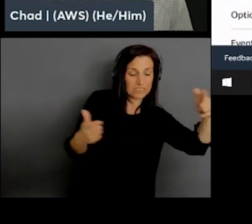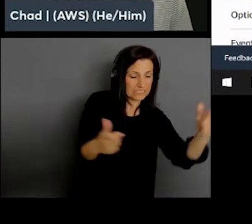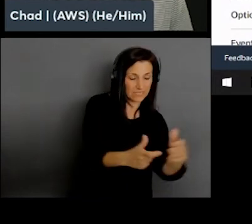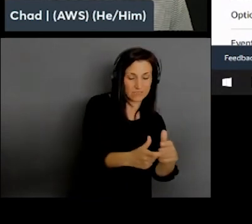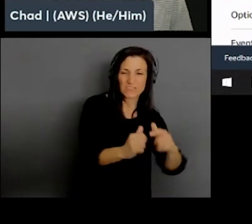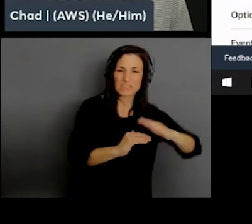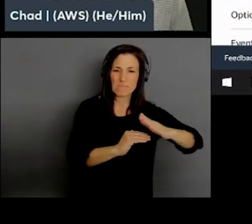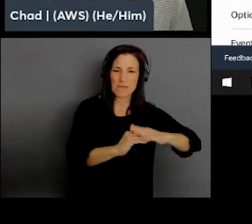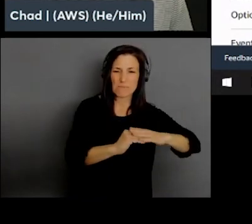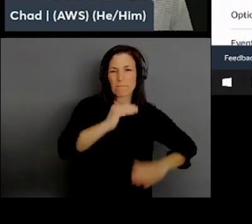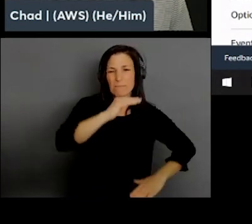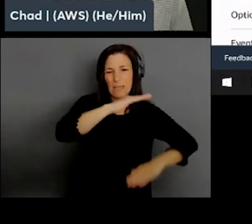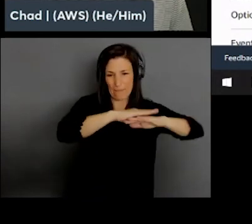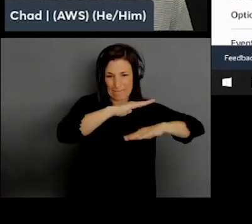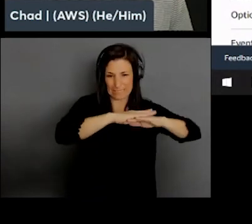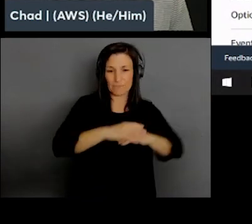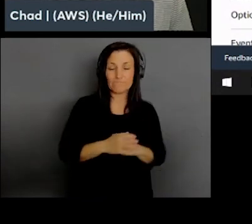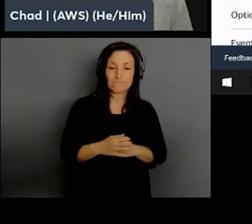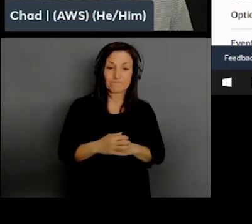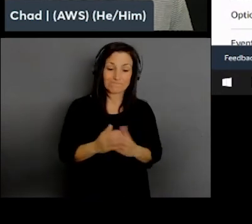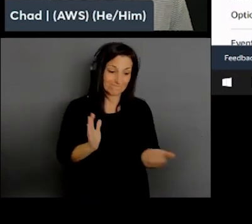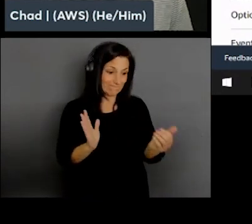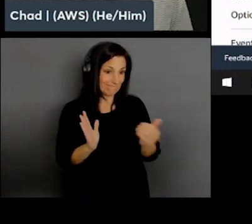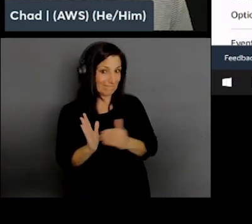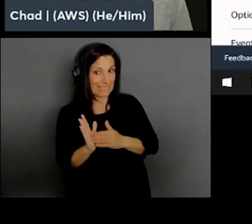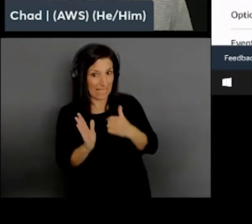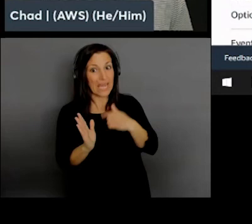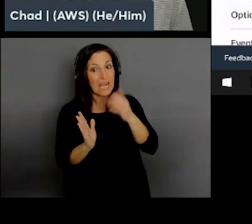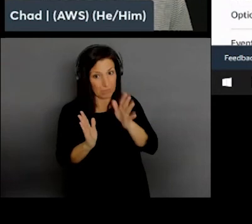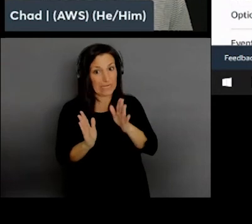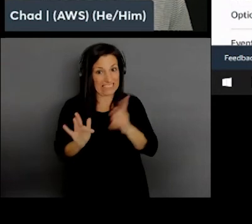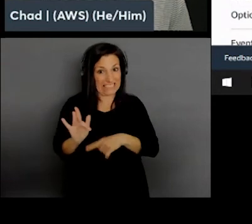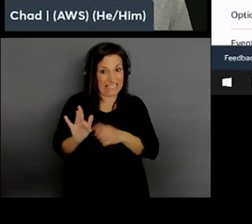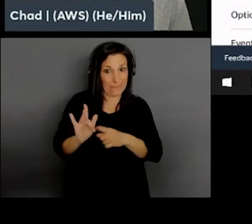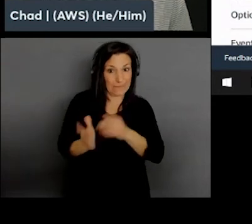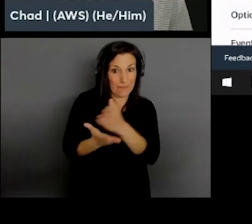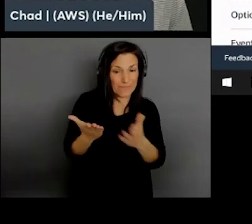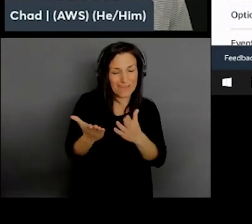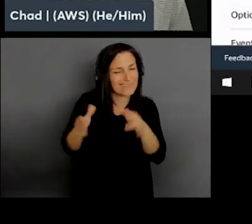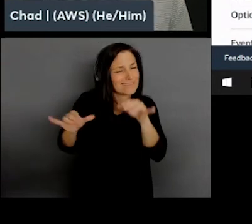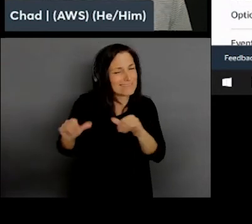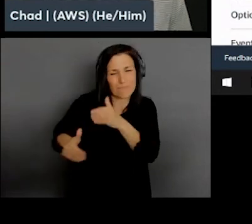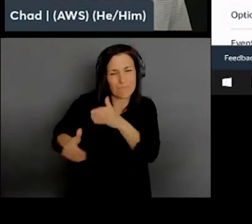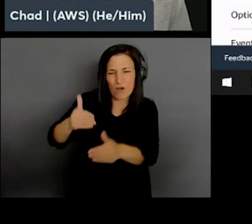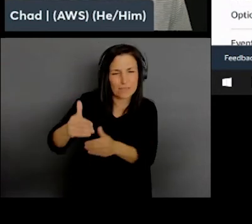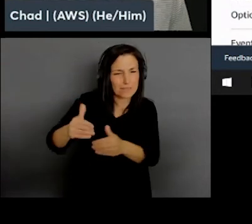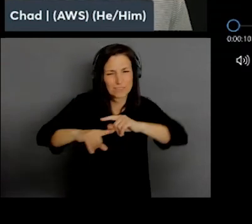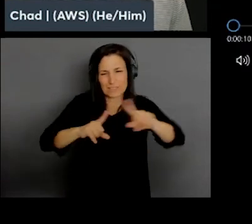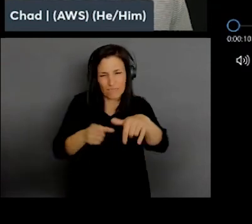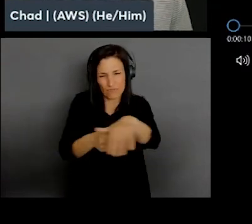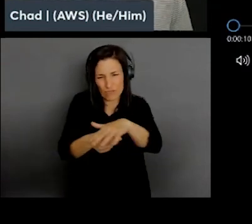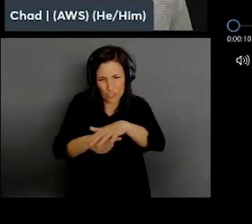Interest of time, I'm going to skip through this for now, but again, same process, just add the region. So with that,